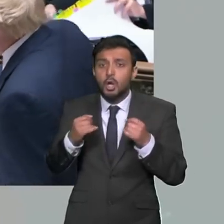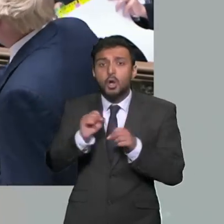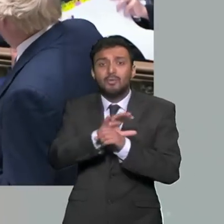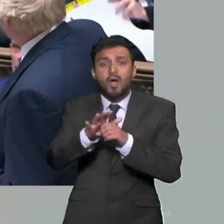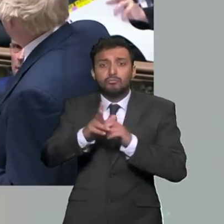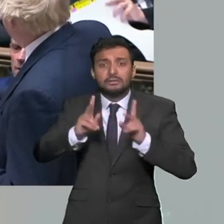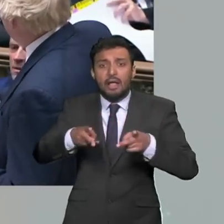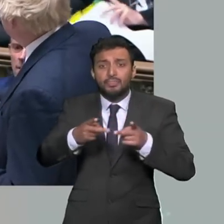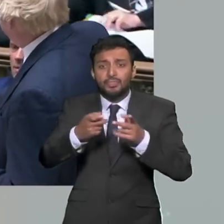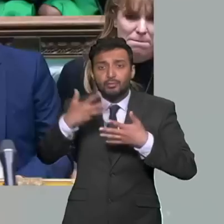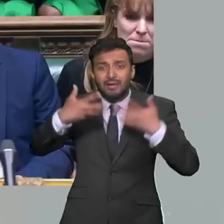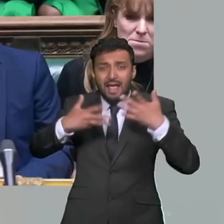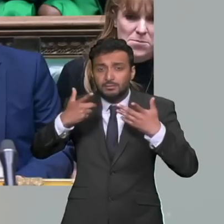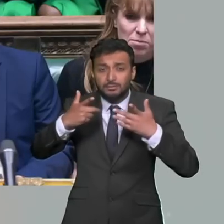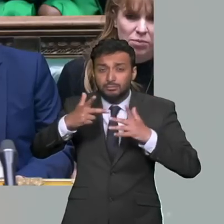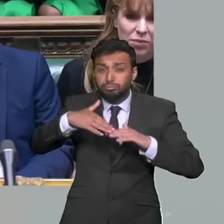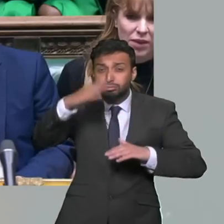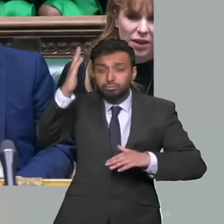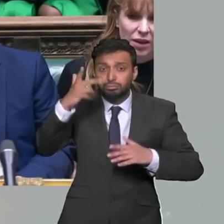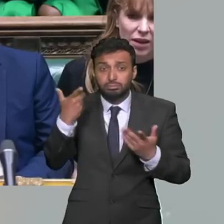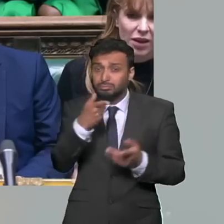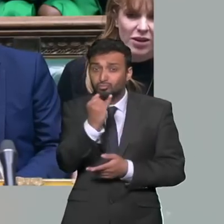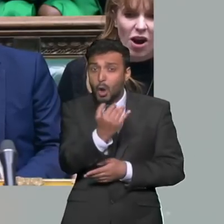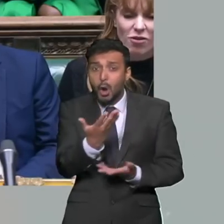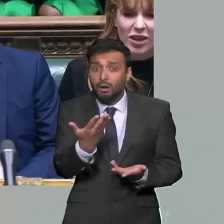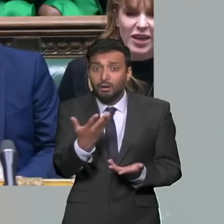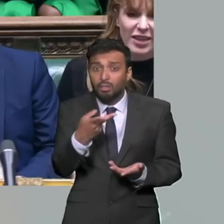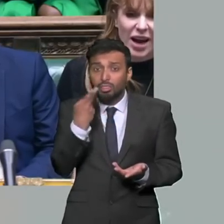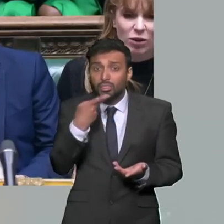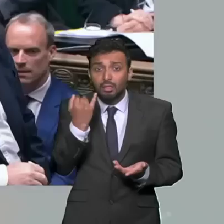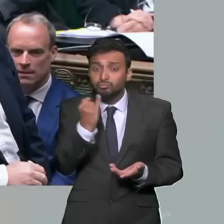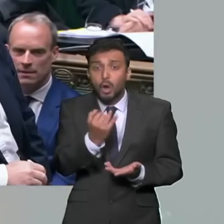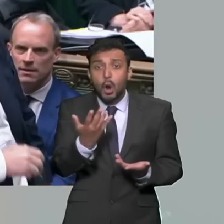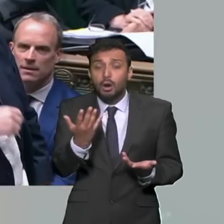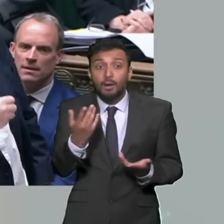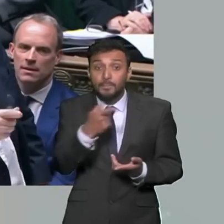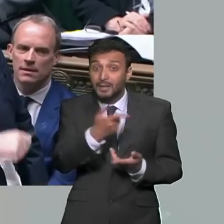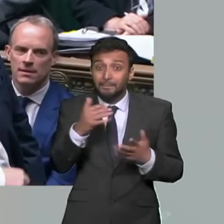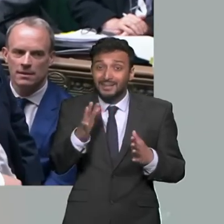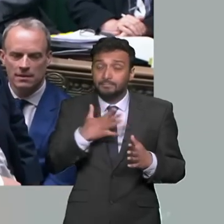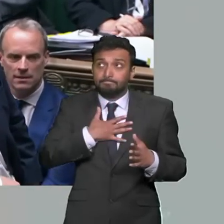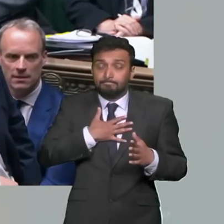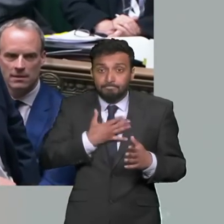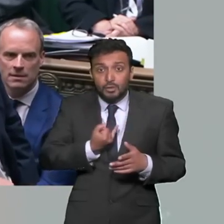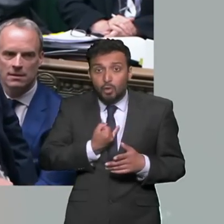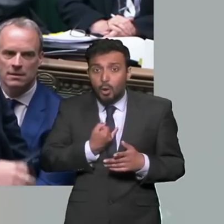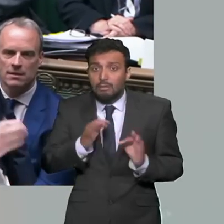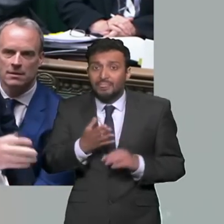Did he ever apologise? Absolutely not. Did he ever take it back? Absolutely not.